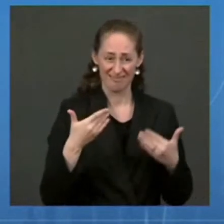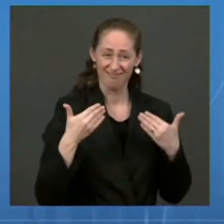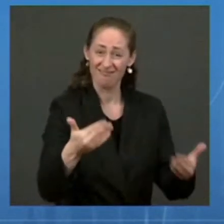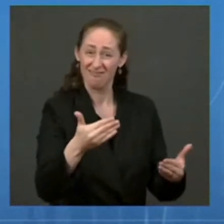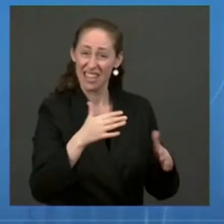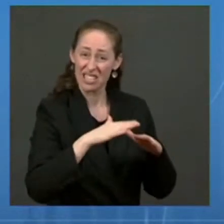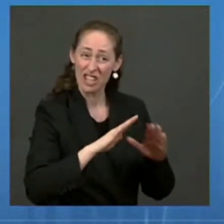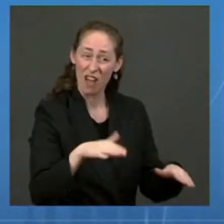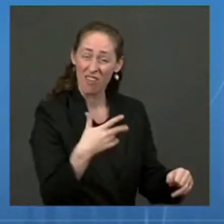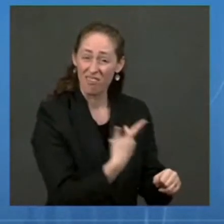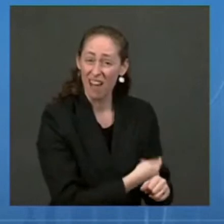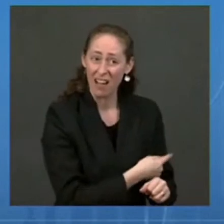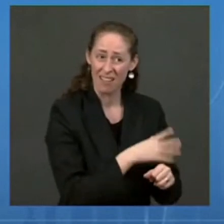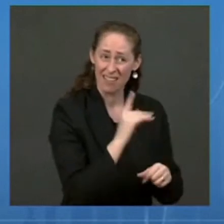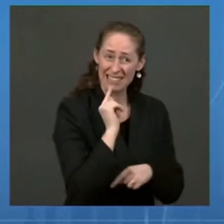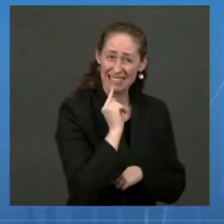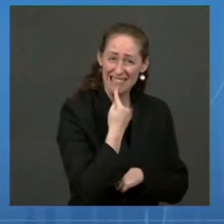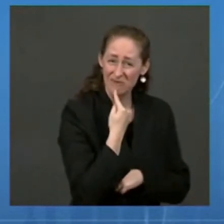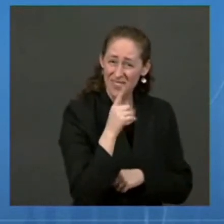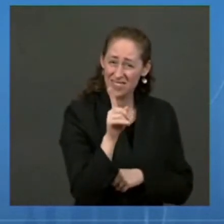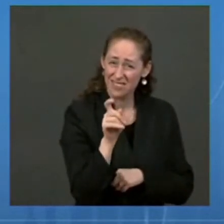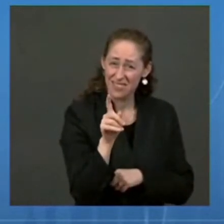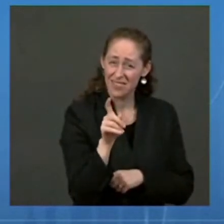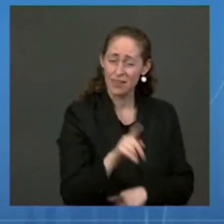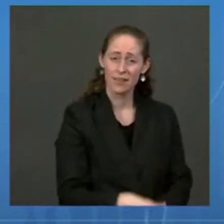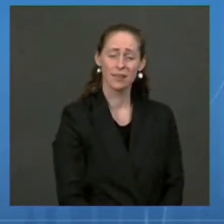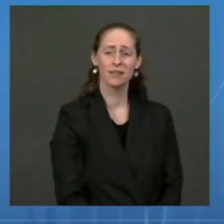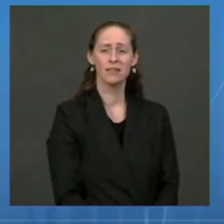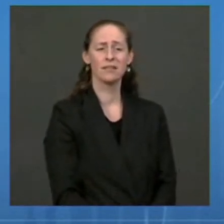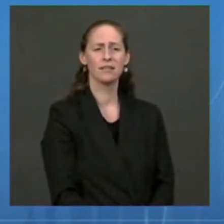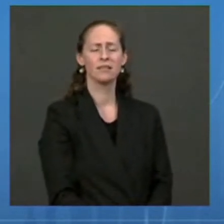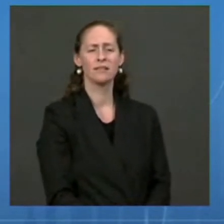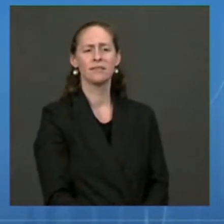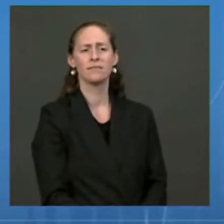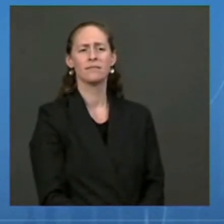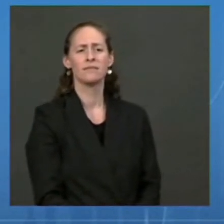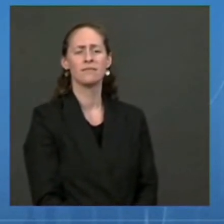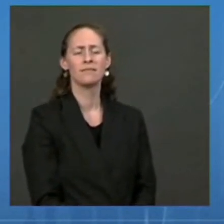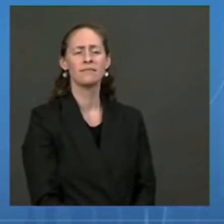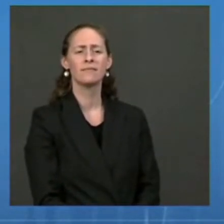YOU MENTIONED, DR. WALENSKY, SHOULD THERE STILL BE AS MUCH URGENCY TO GET THE KIDS